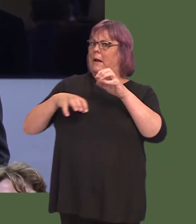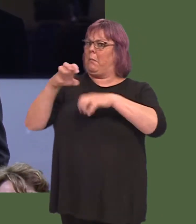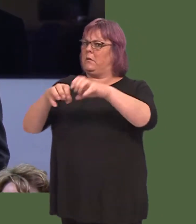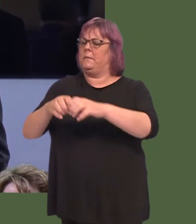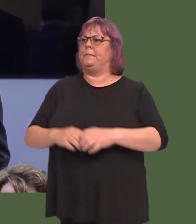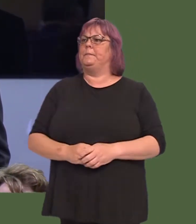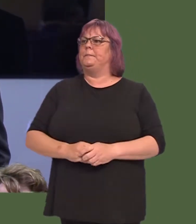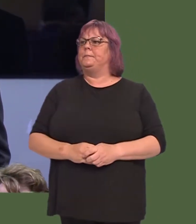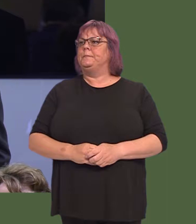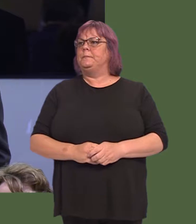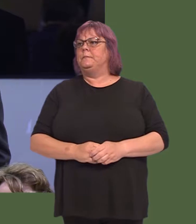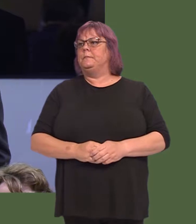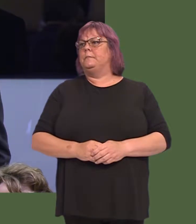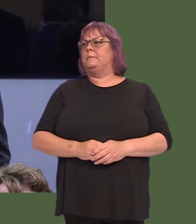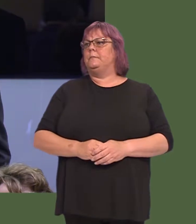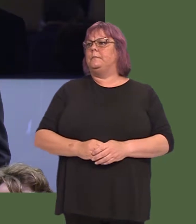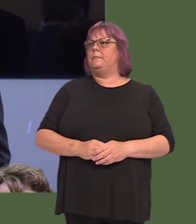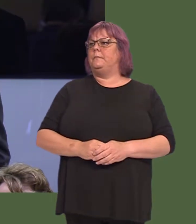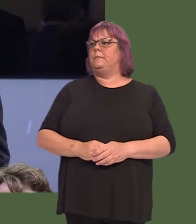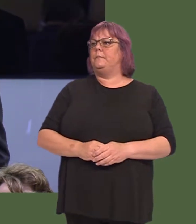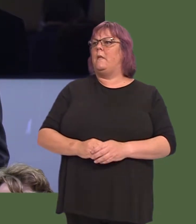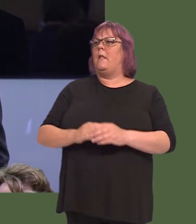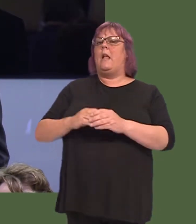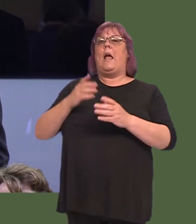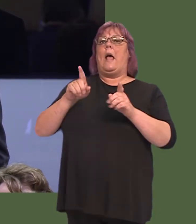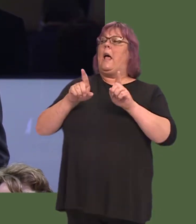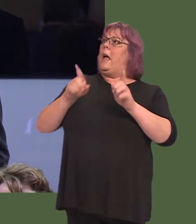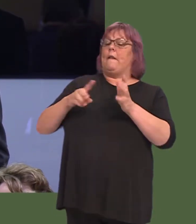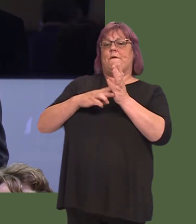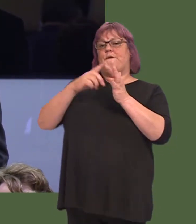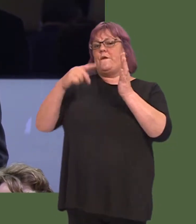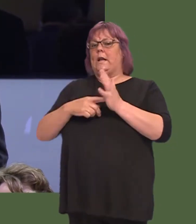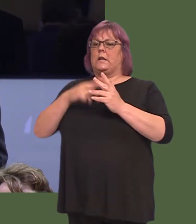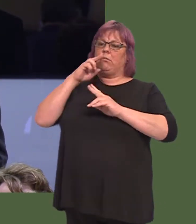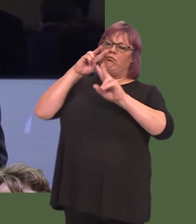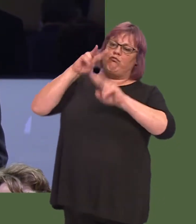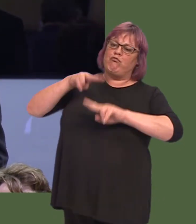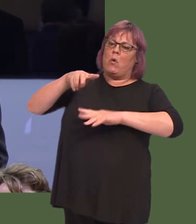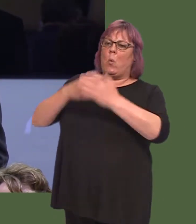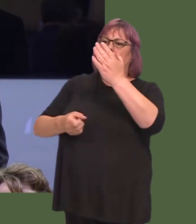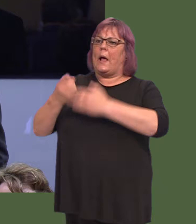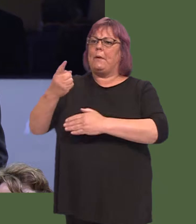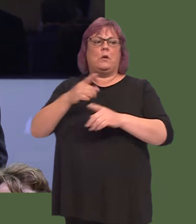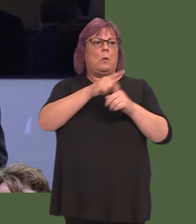Official vets will have unrestricted access to footage, to reassure consumers that high